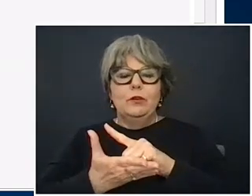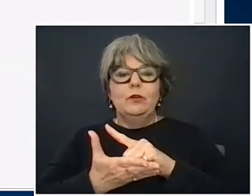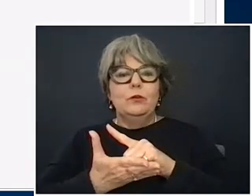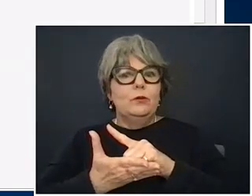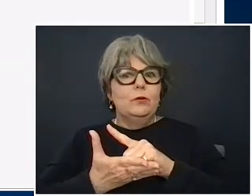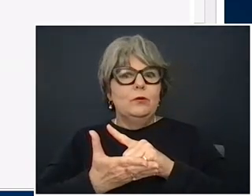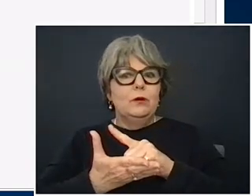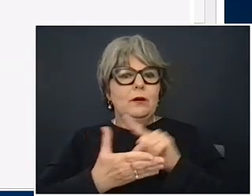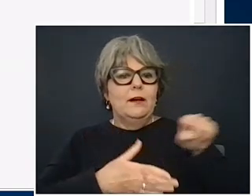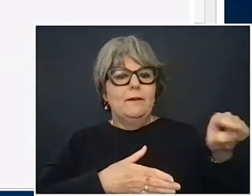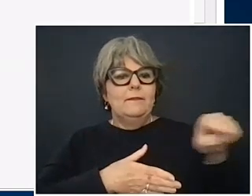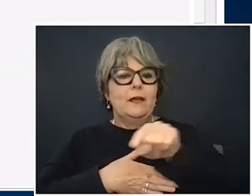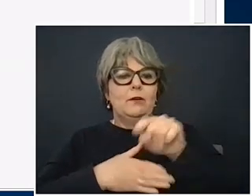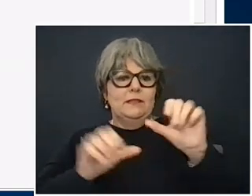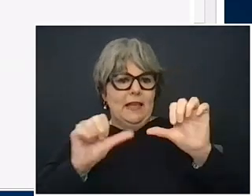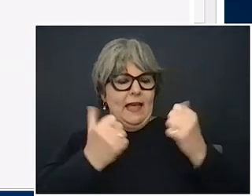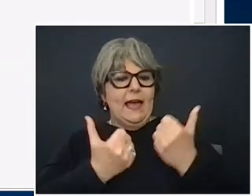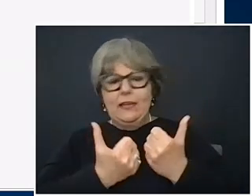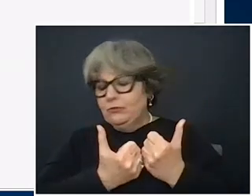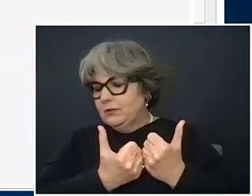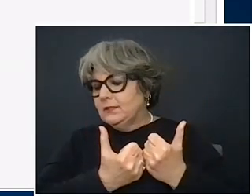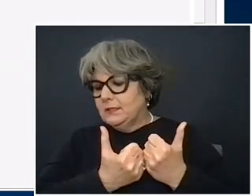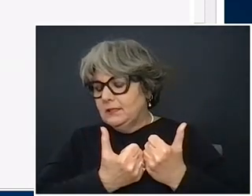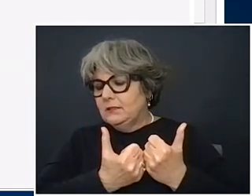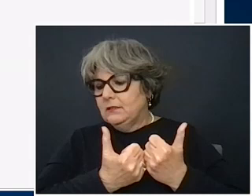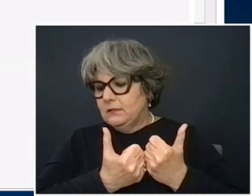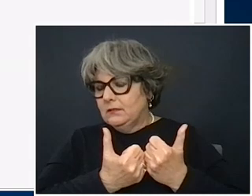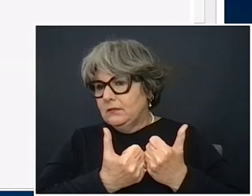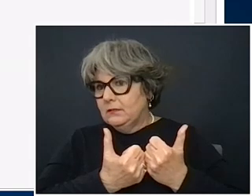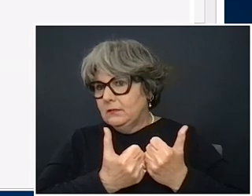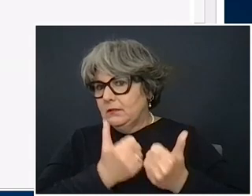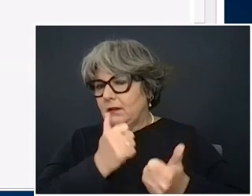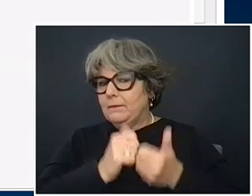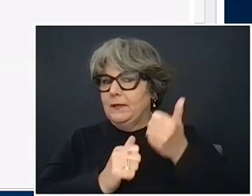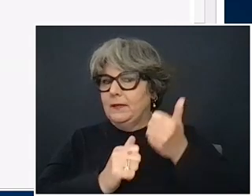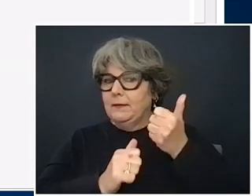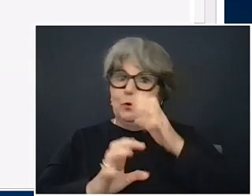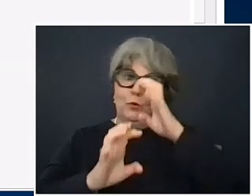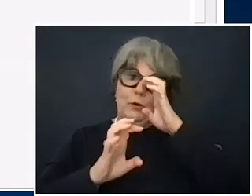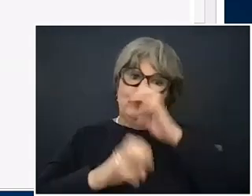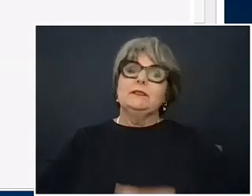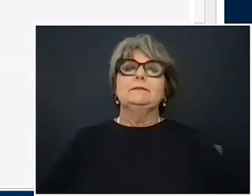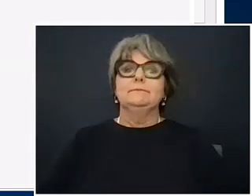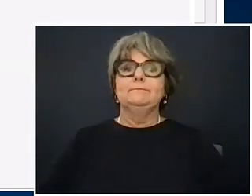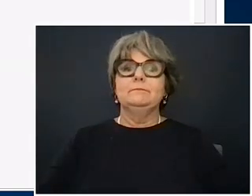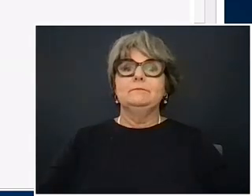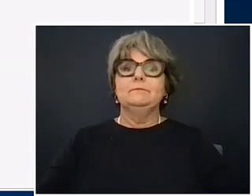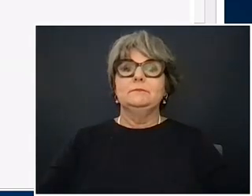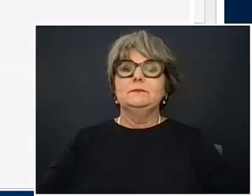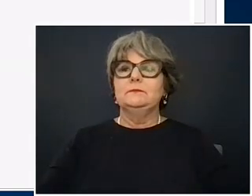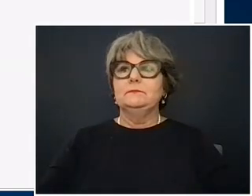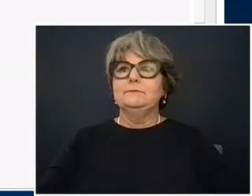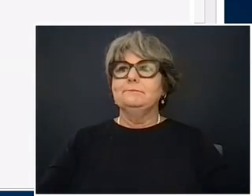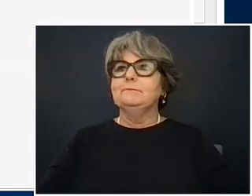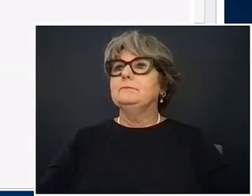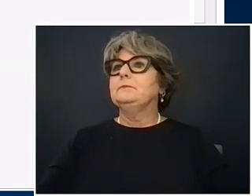that are being most rigorous? Yeah. So let me answer the- I think the